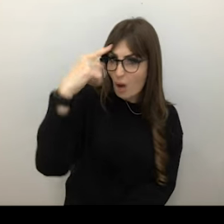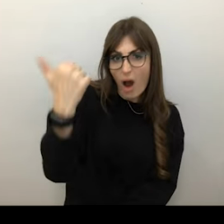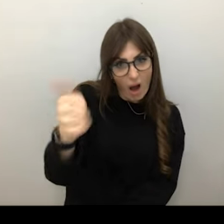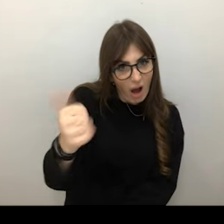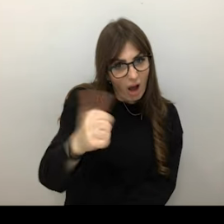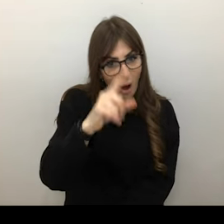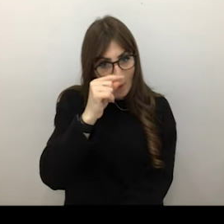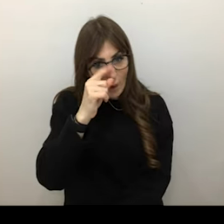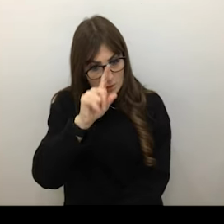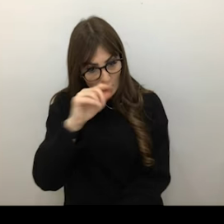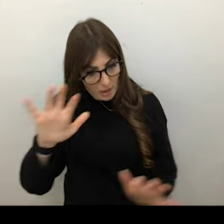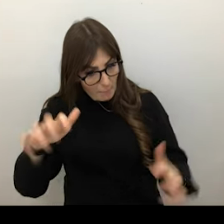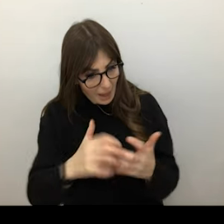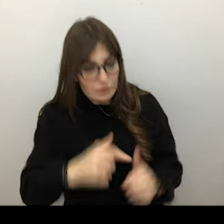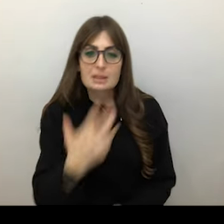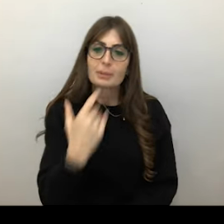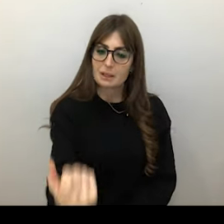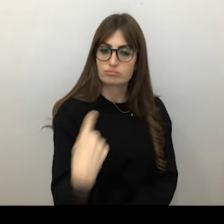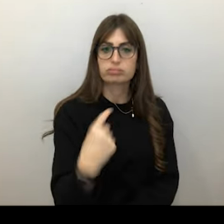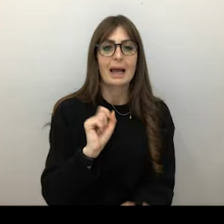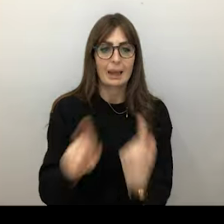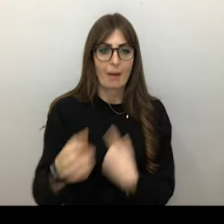might be fit for purpose, please do send us an email.